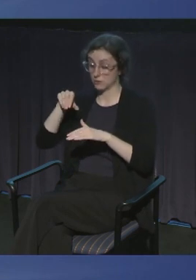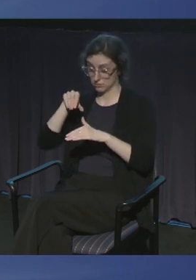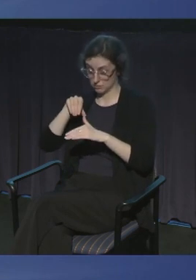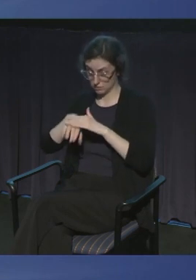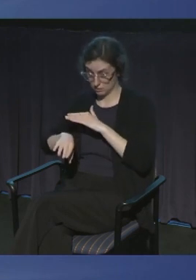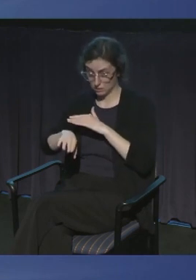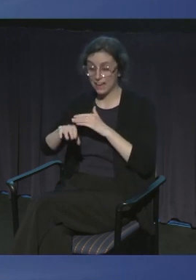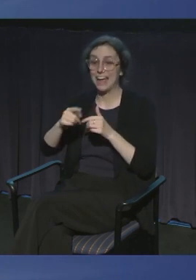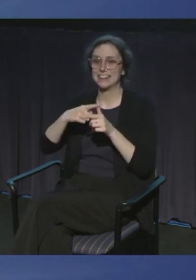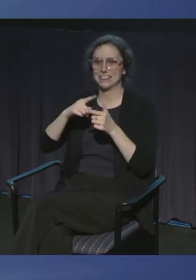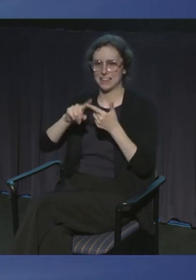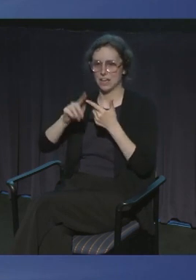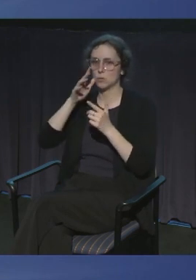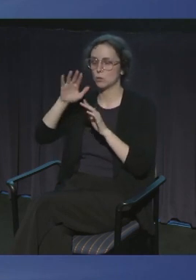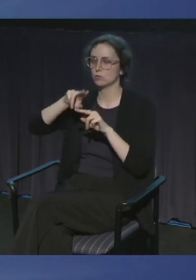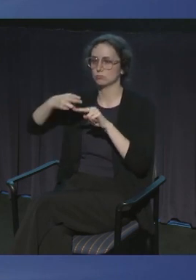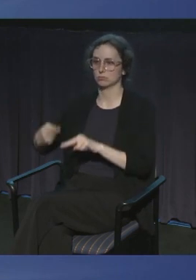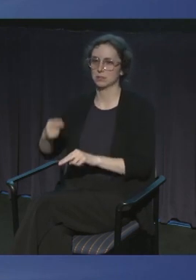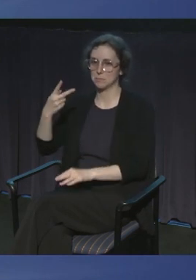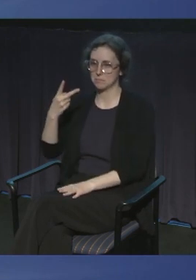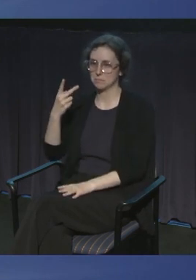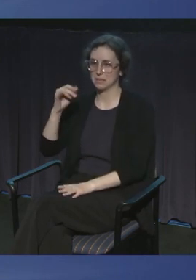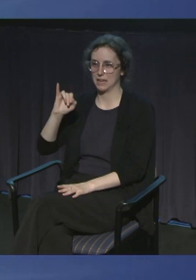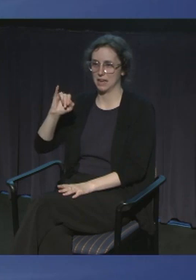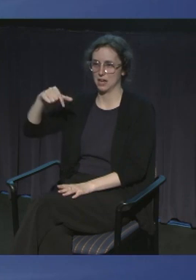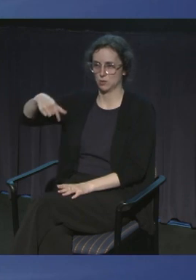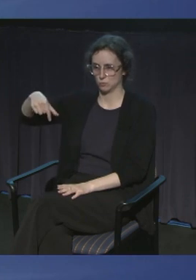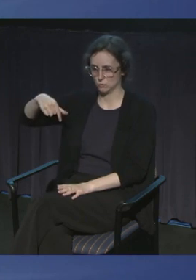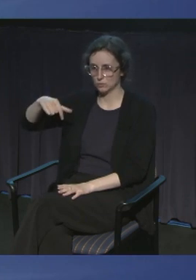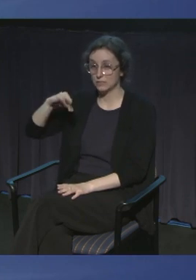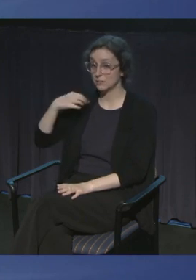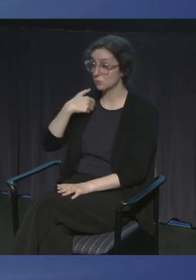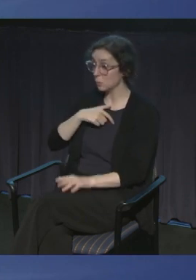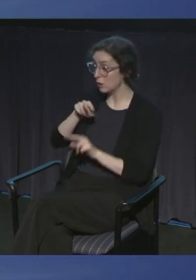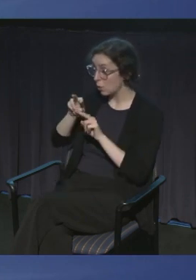PFUS. IF WE LOOK AT EXPRESSION, WE SAW THE SAME. THIS IS THE